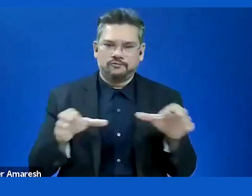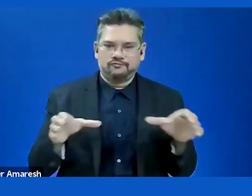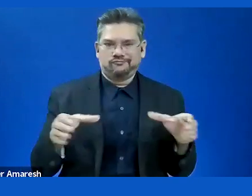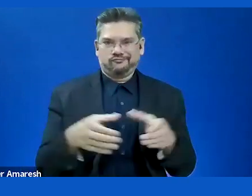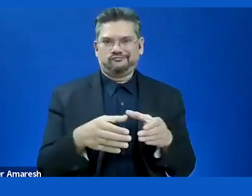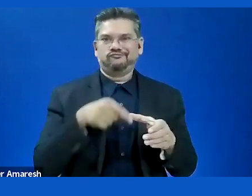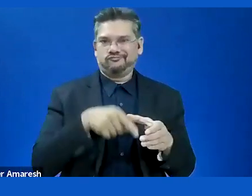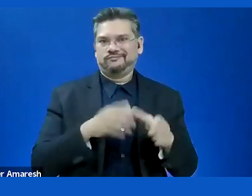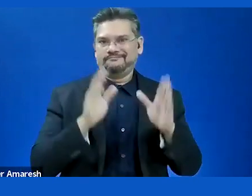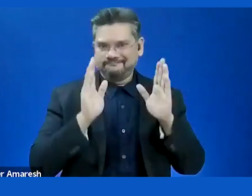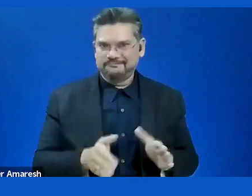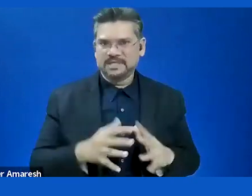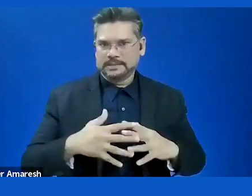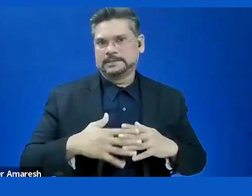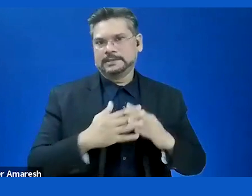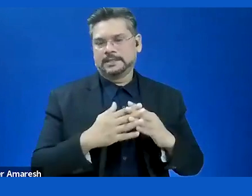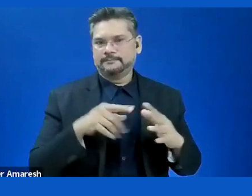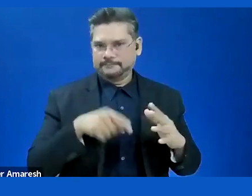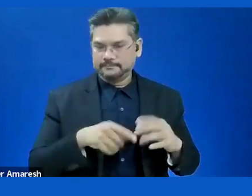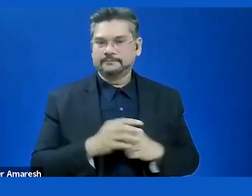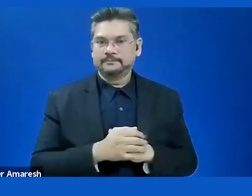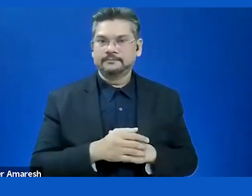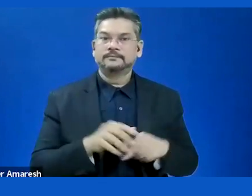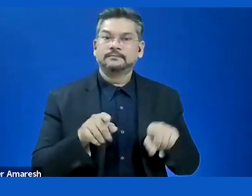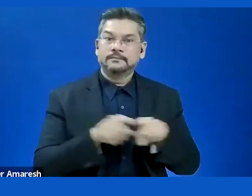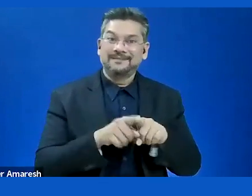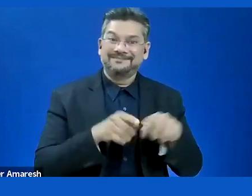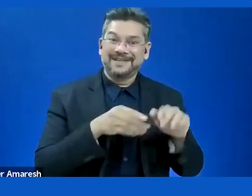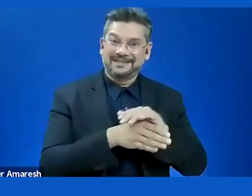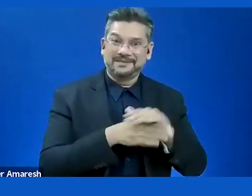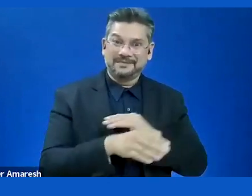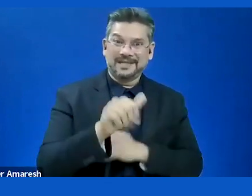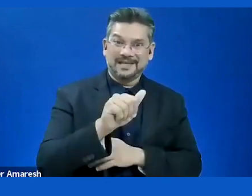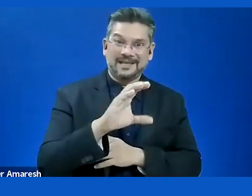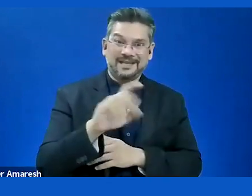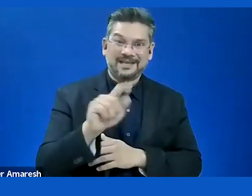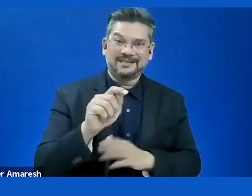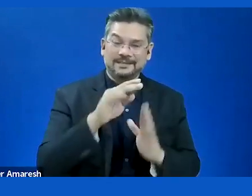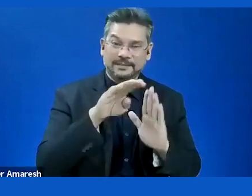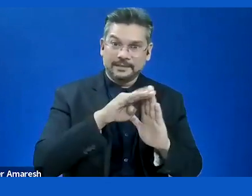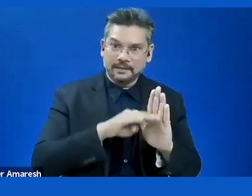Accessibility Act is different in this regard, it focuses on the conformity of products and serves